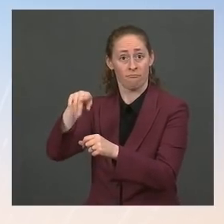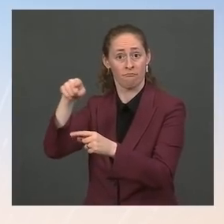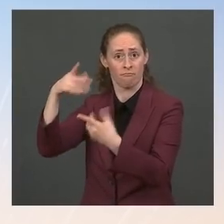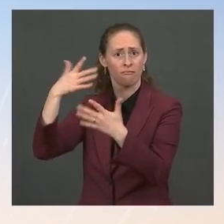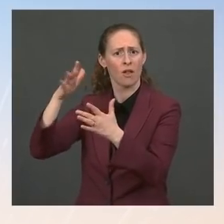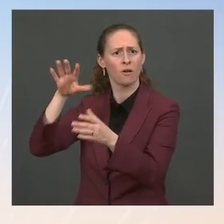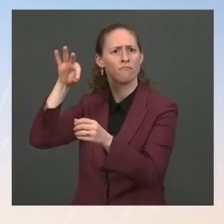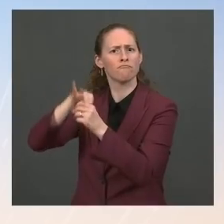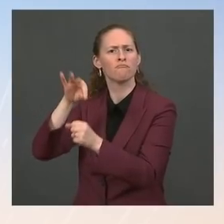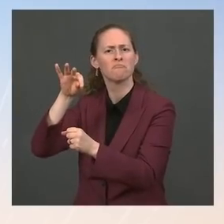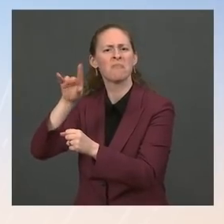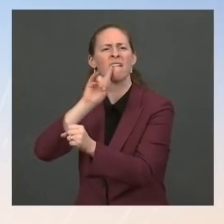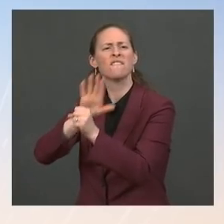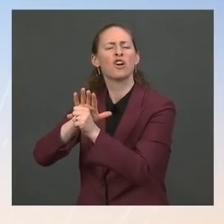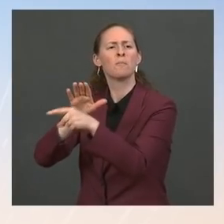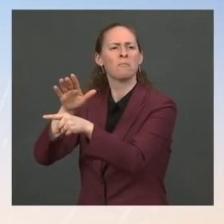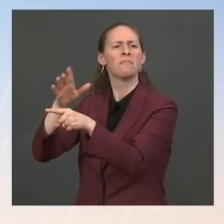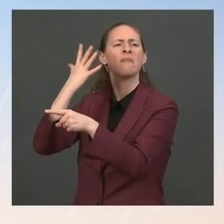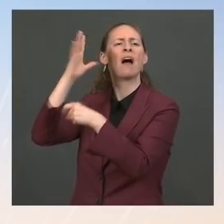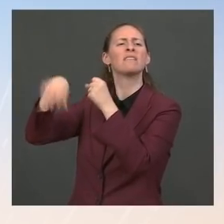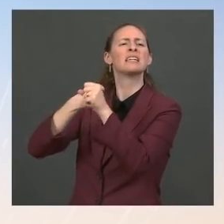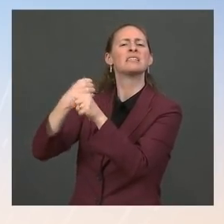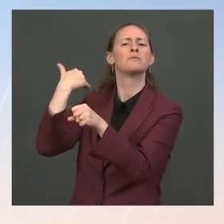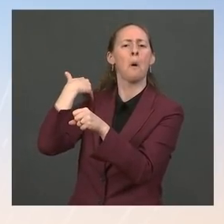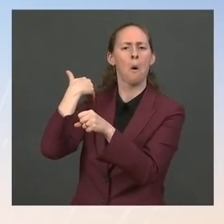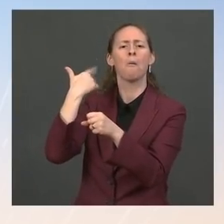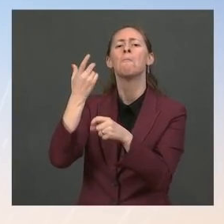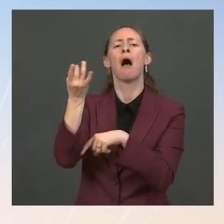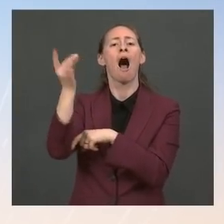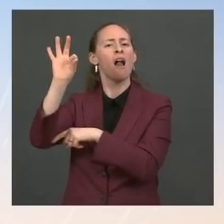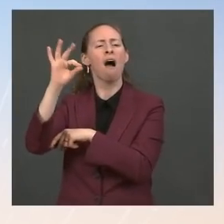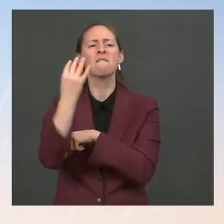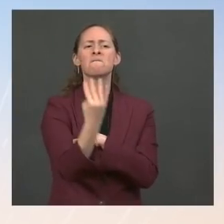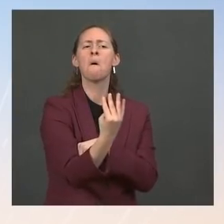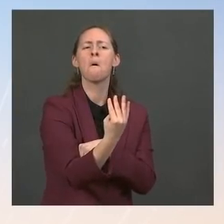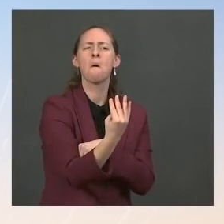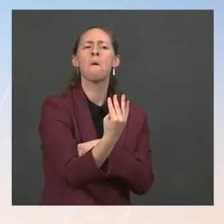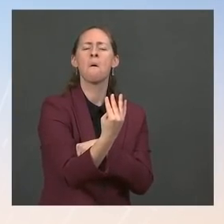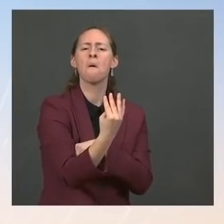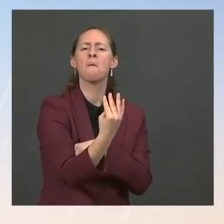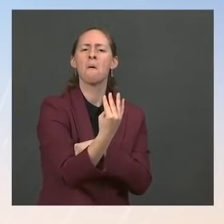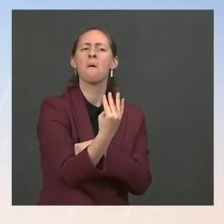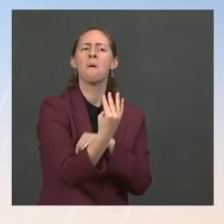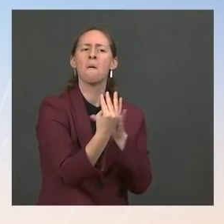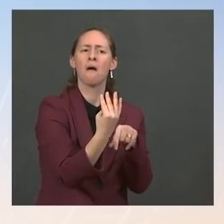One of those four is the individual you mentioned. And every senator can vote for or against members --